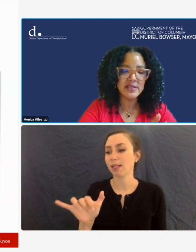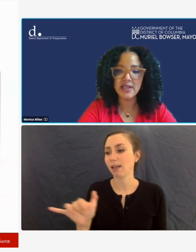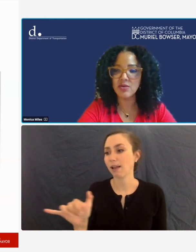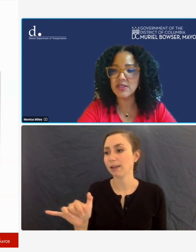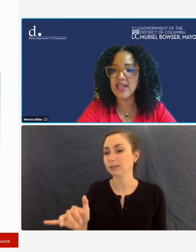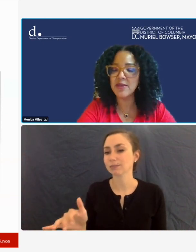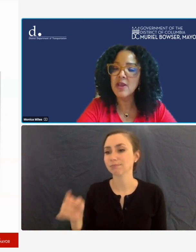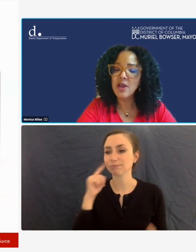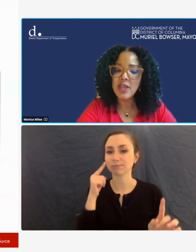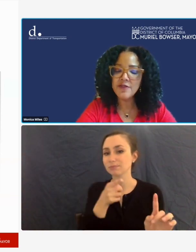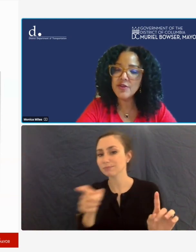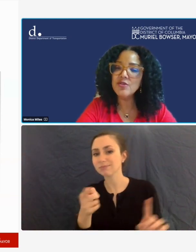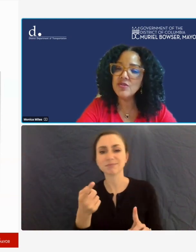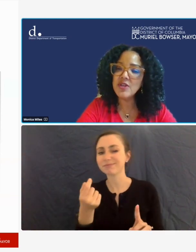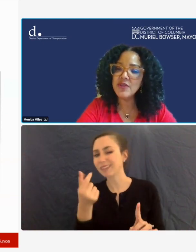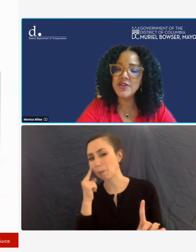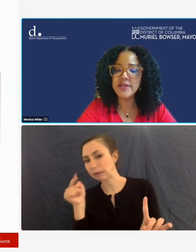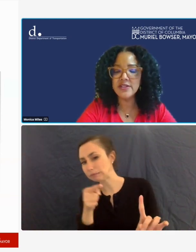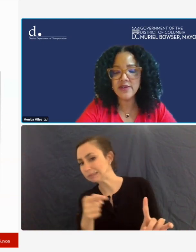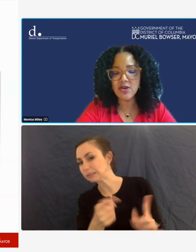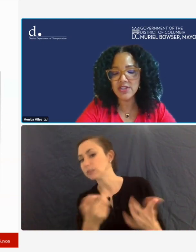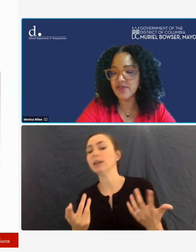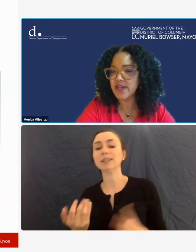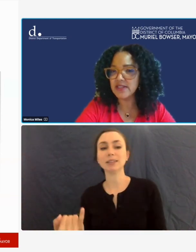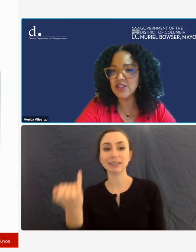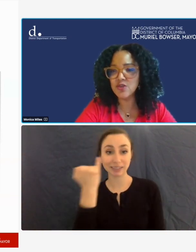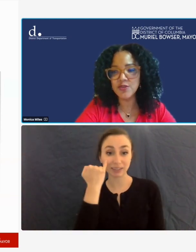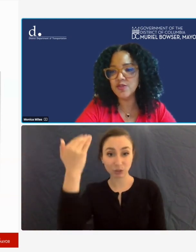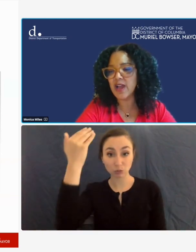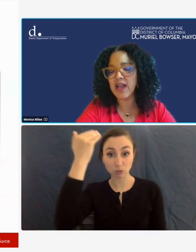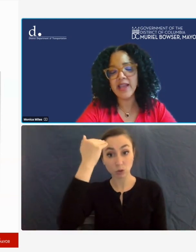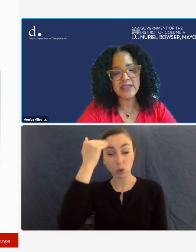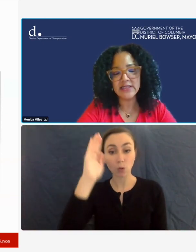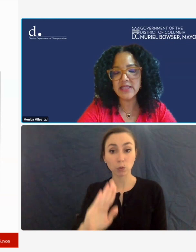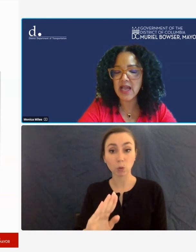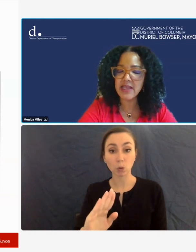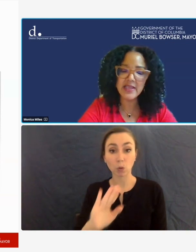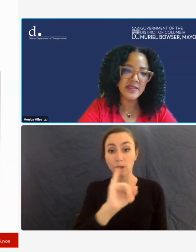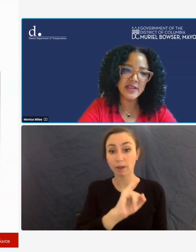of on the topic if you do know that your indirect cost rate is super super high and it's not in the